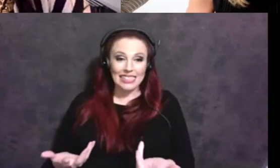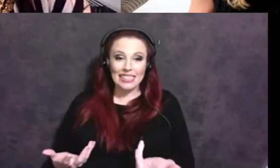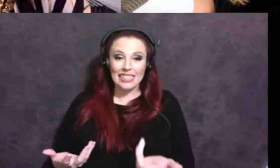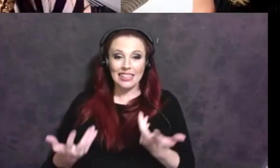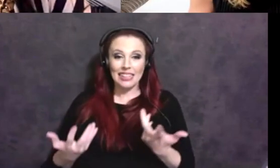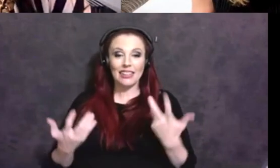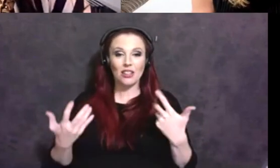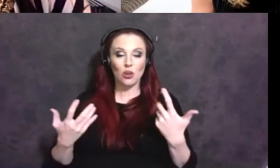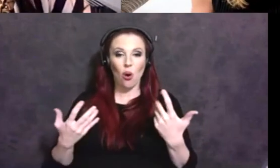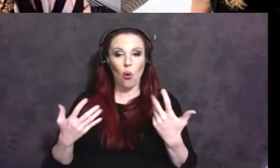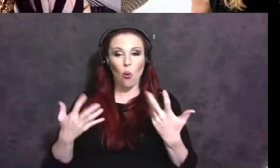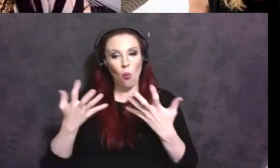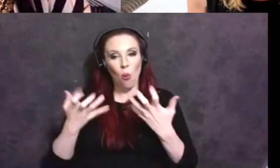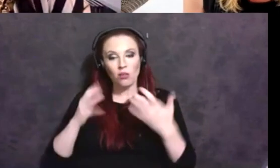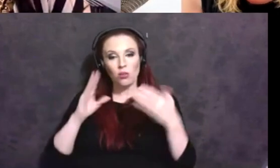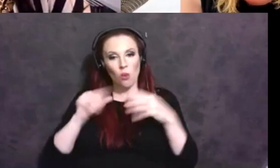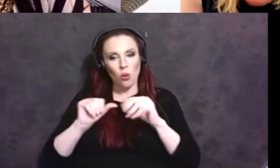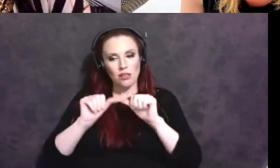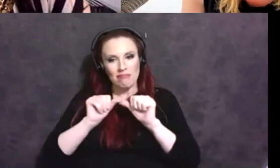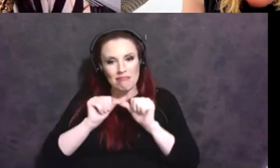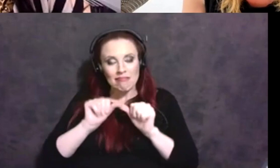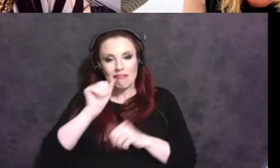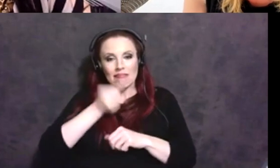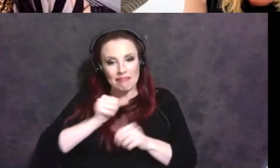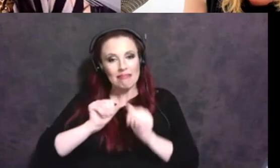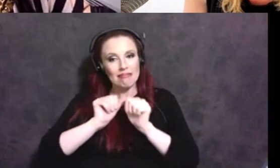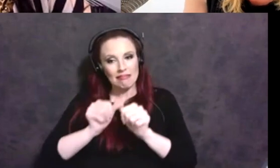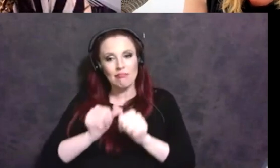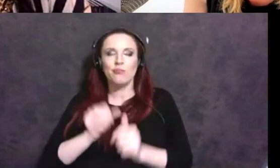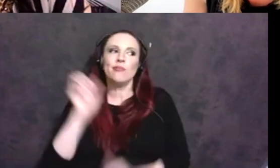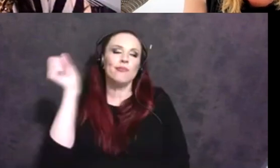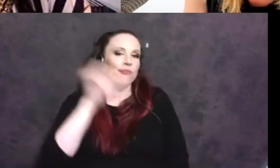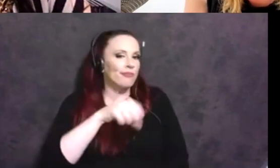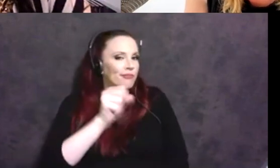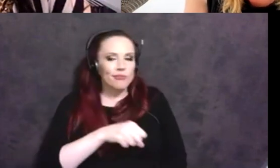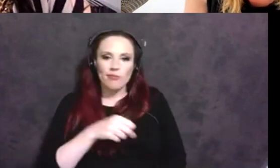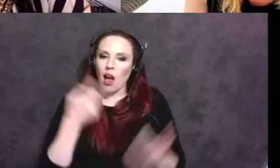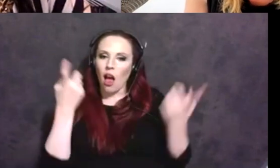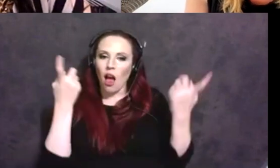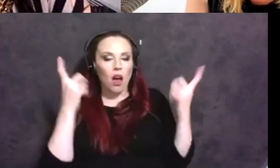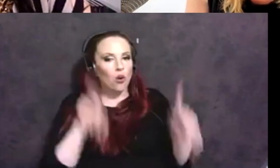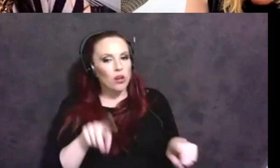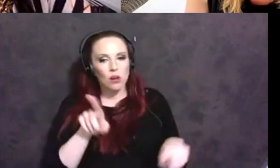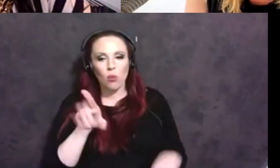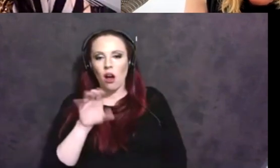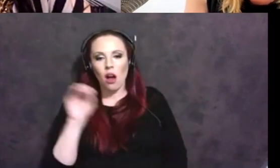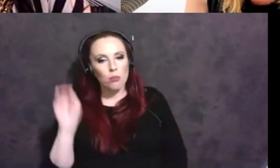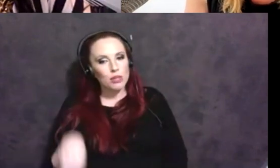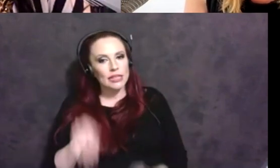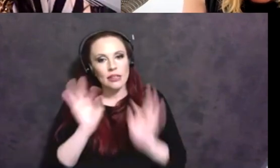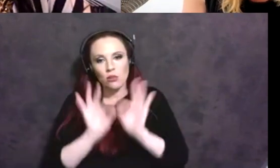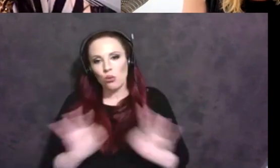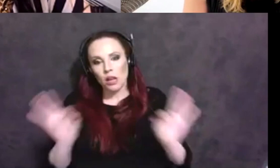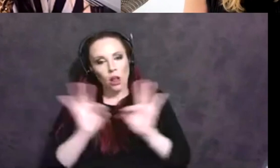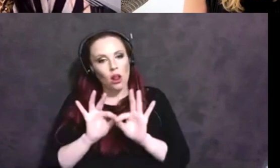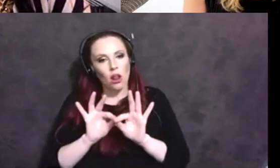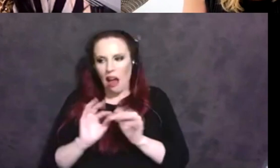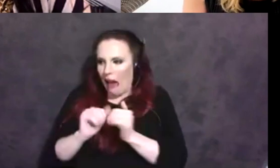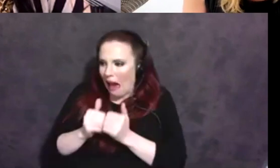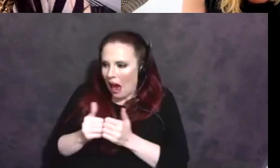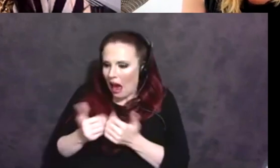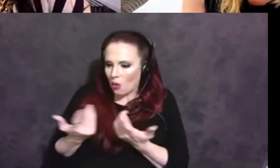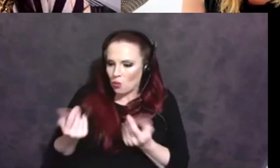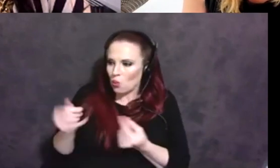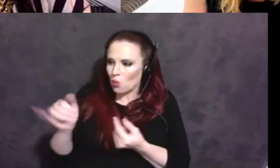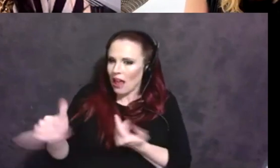that so we are really embodying inclusion. It isn't easy. Being resilient is a key part